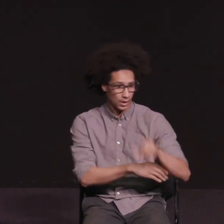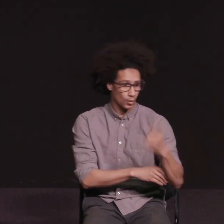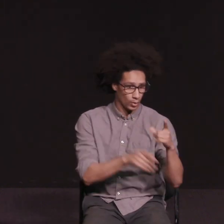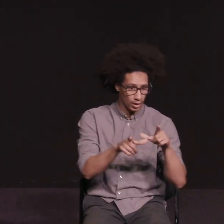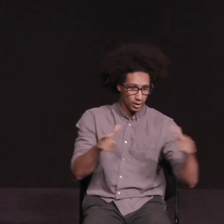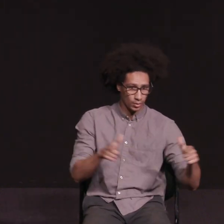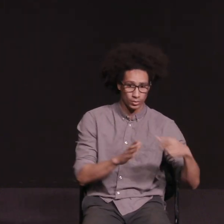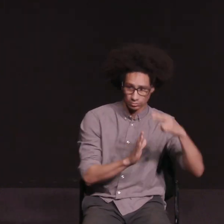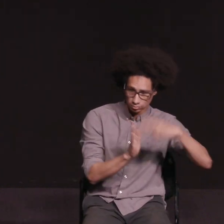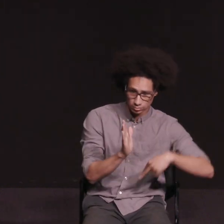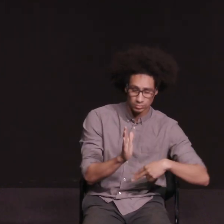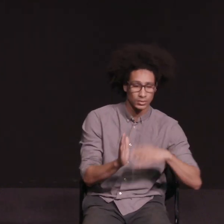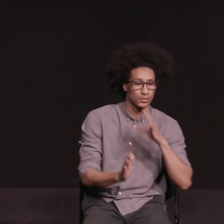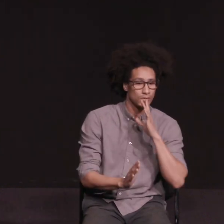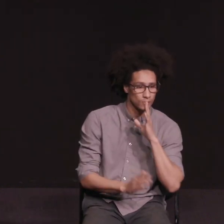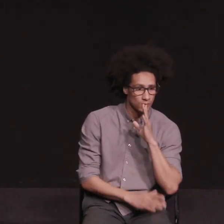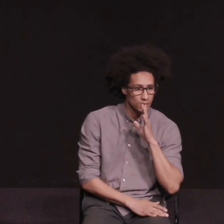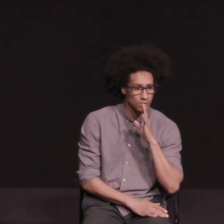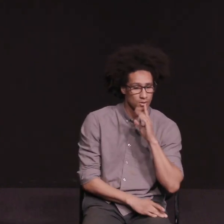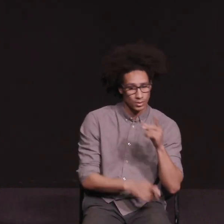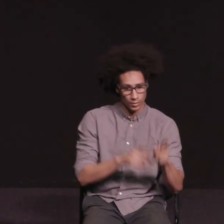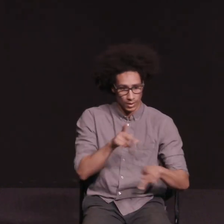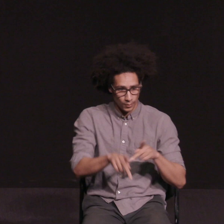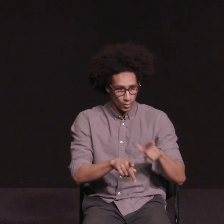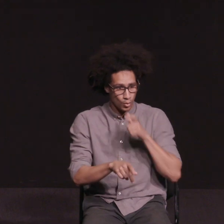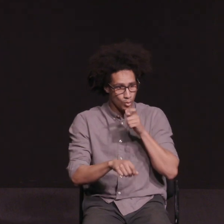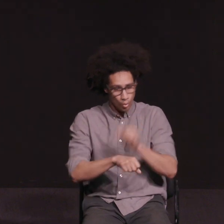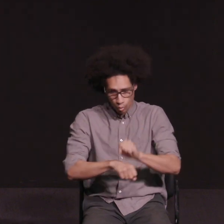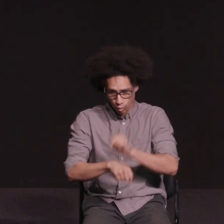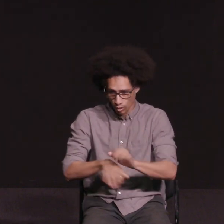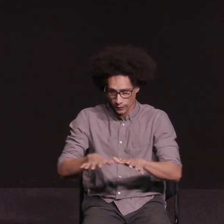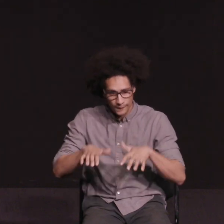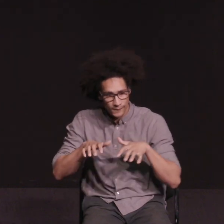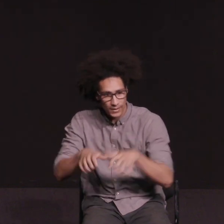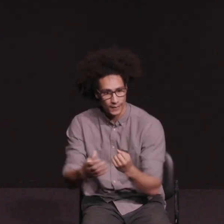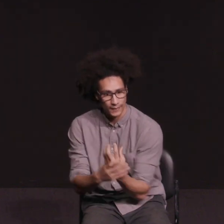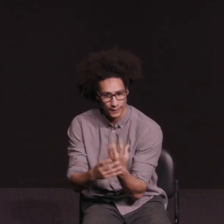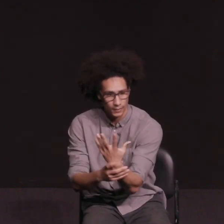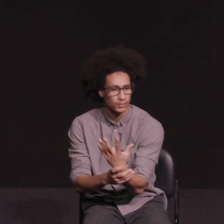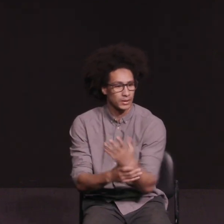those who worked the fields and kitchens of plantation owners.